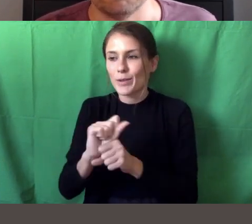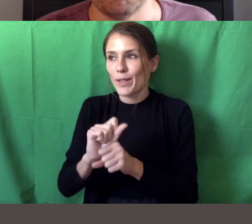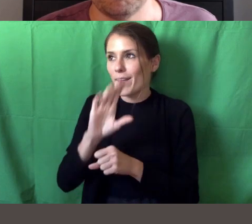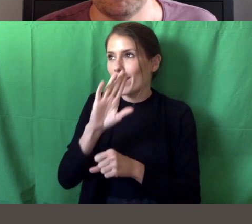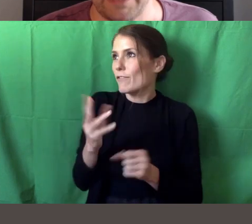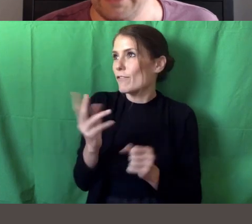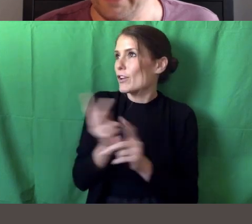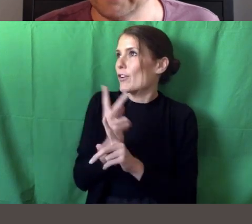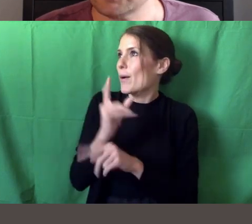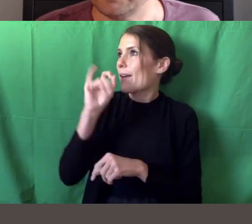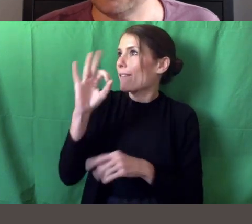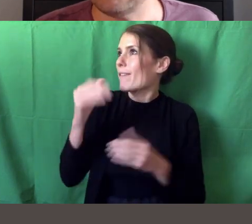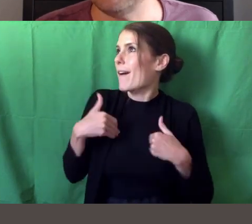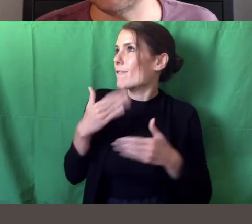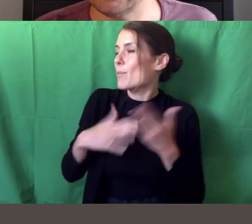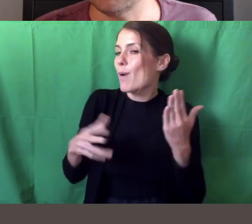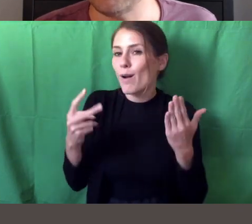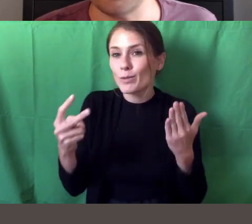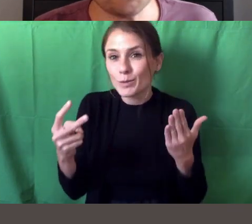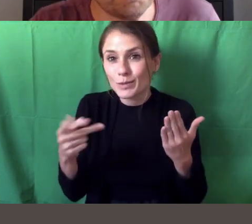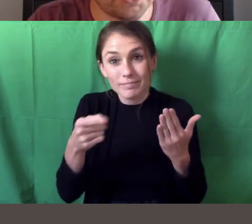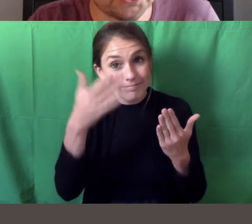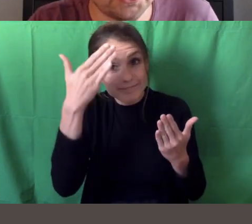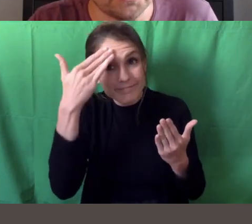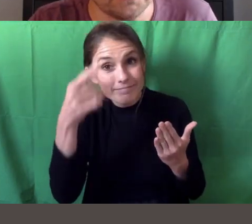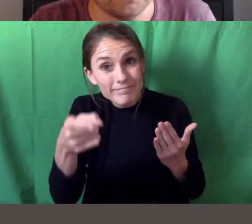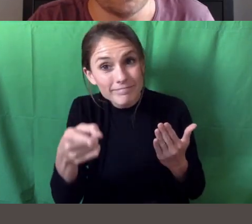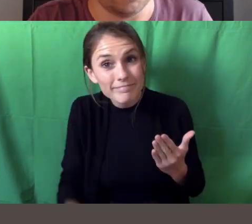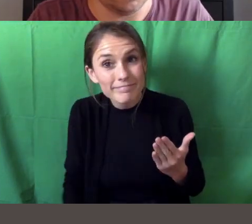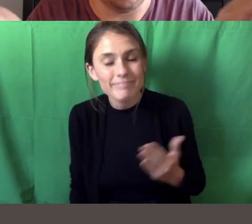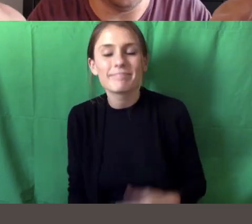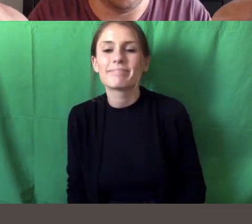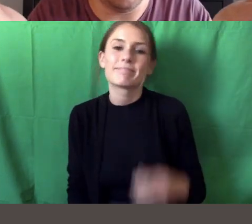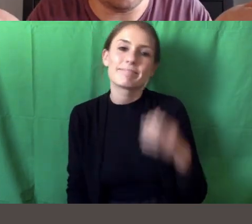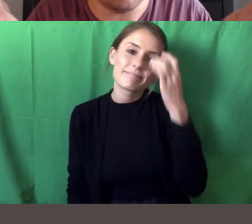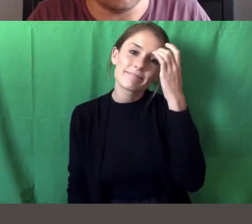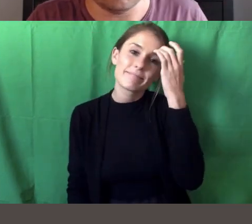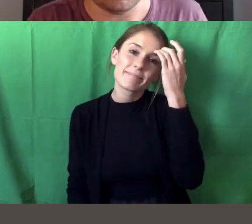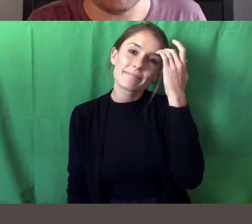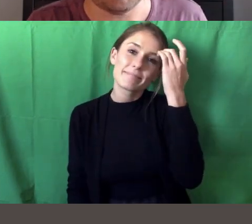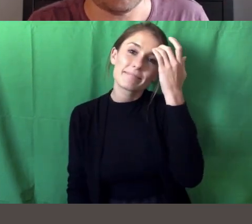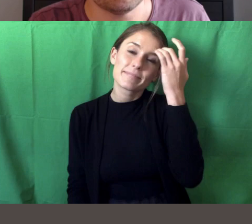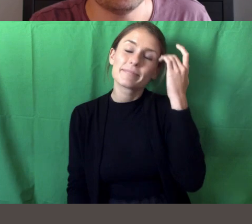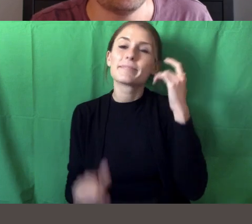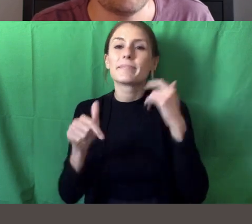You Should Never Do Part 1. Actually, I never figured out whether there is a part 2. Do